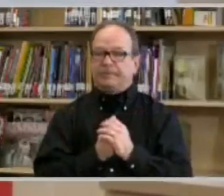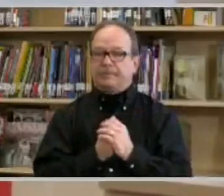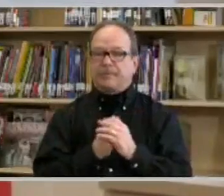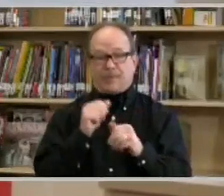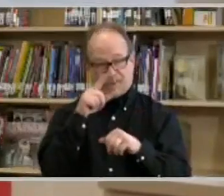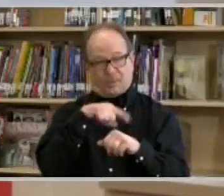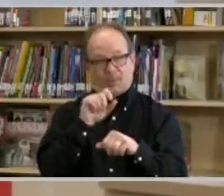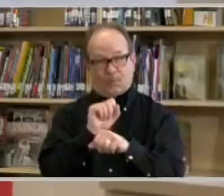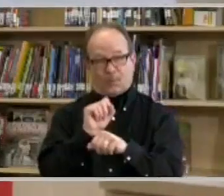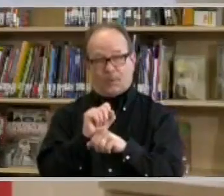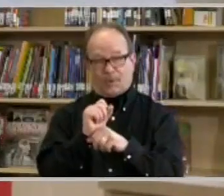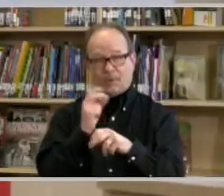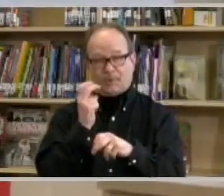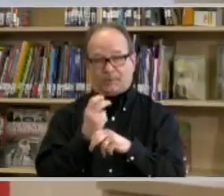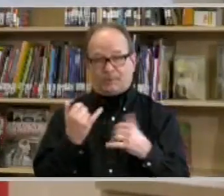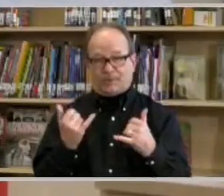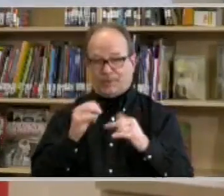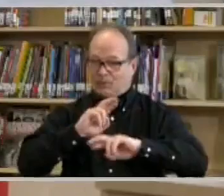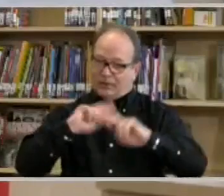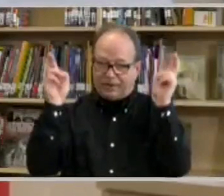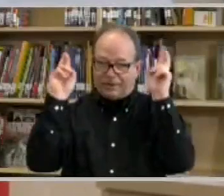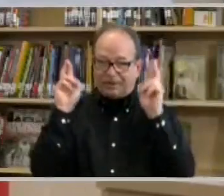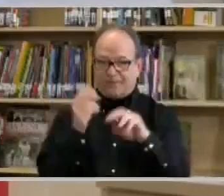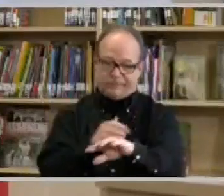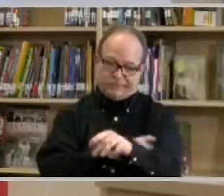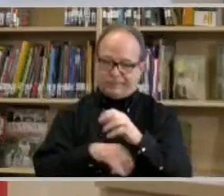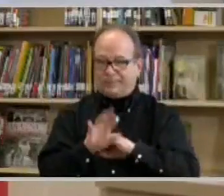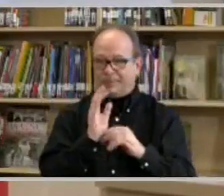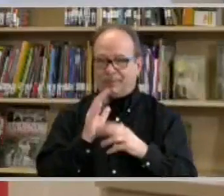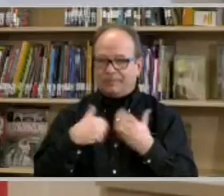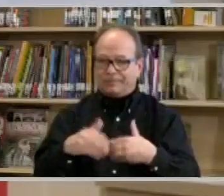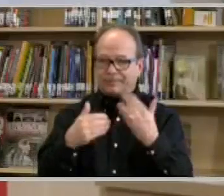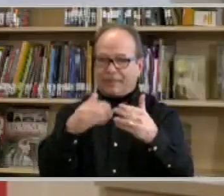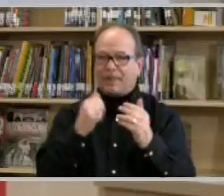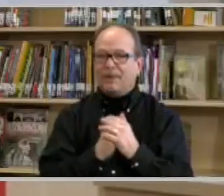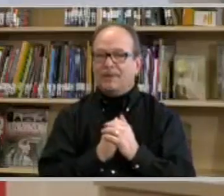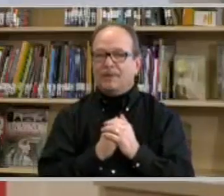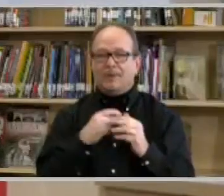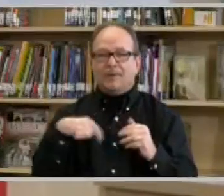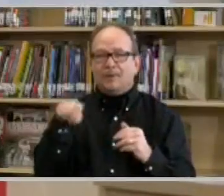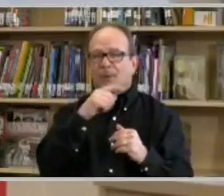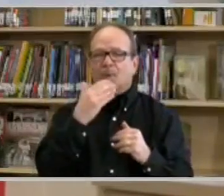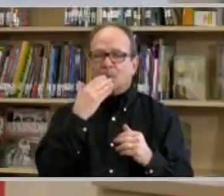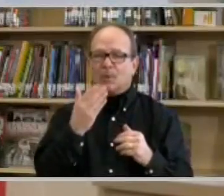OF MY STAFF WHO ARE HERE WHO PUT A LOT OF HARD WORK INTO MAKING